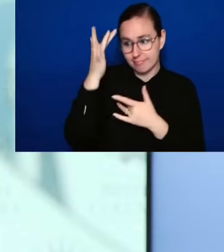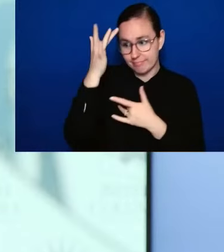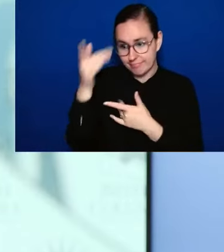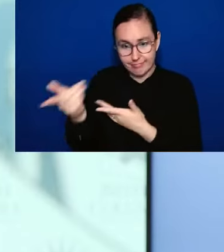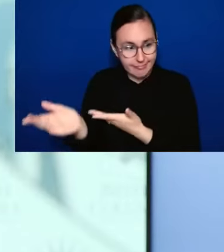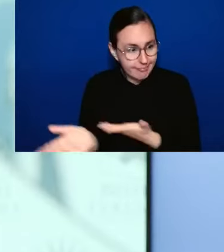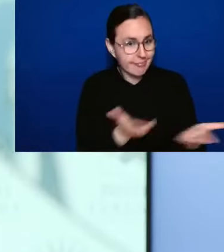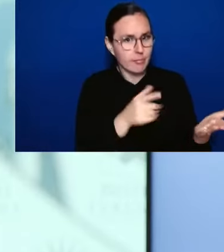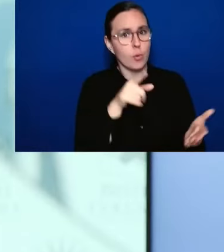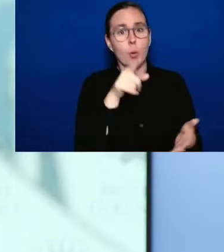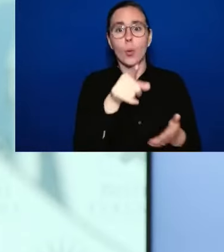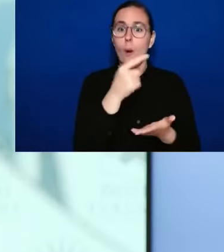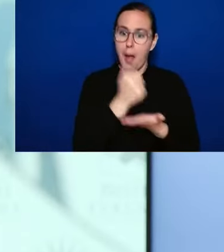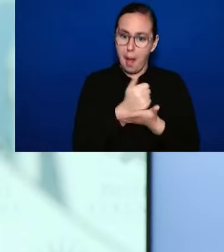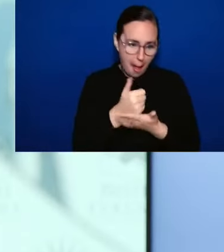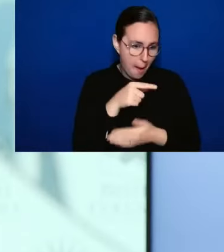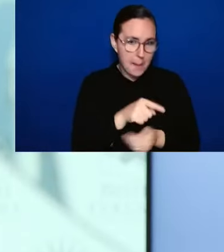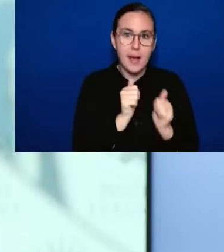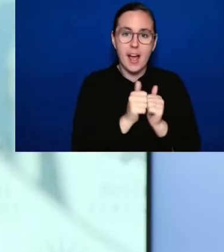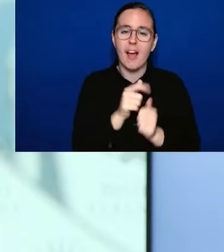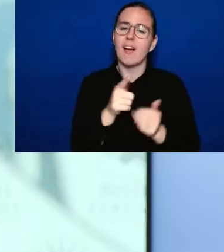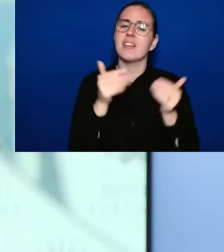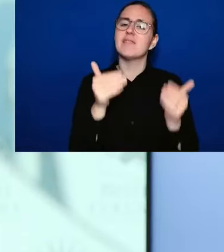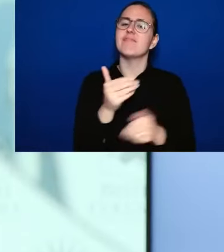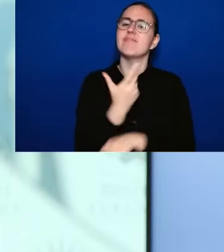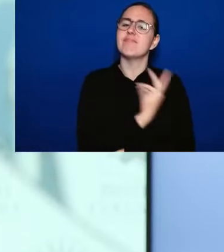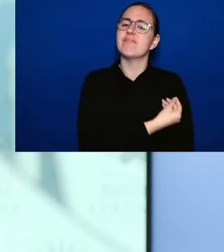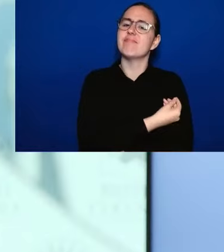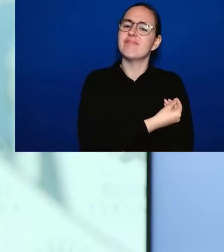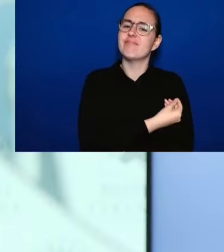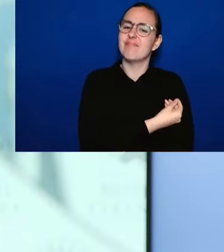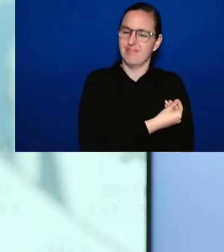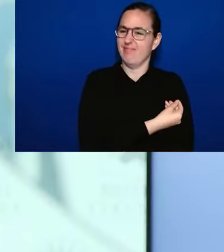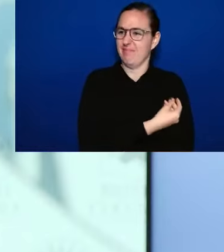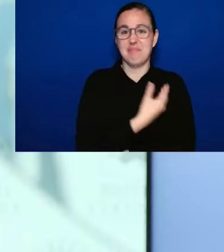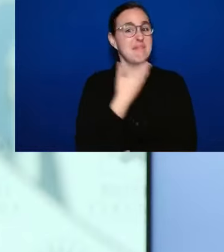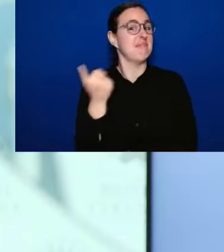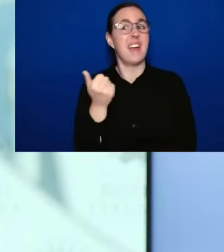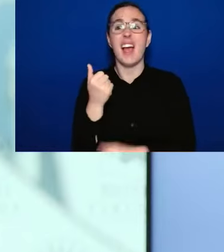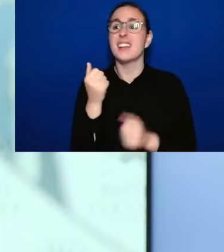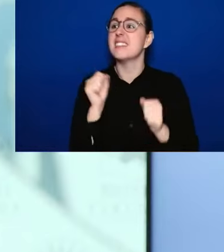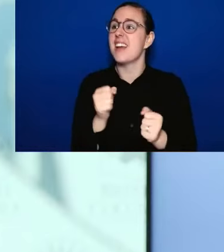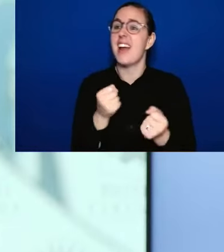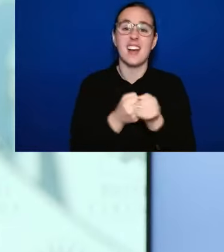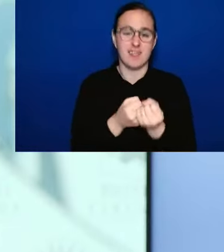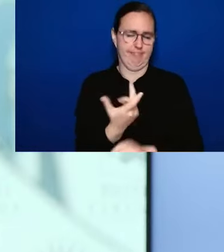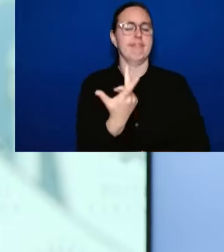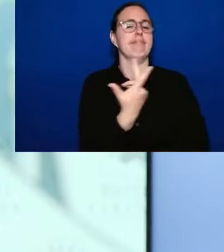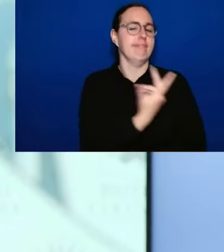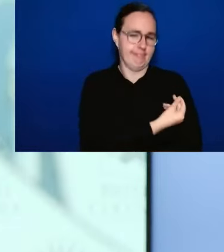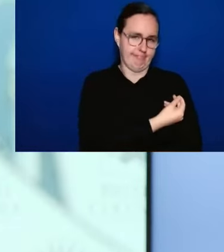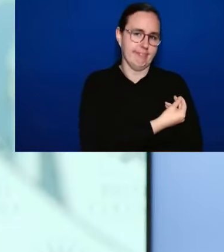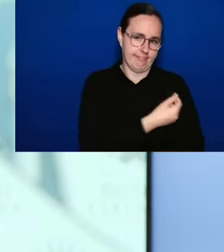something we can do we can all do. And that is to get back soon and the cation. Give that with